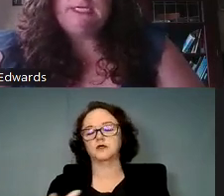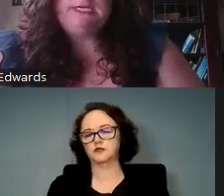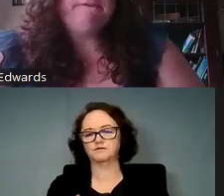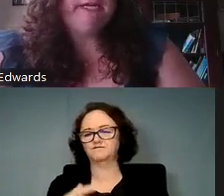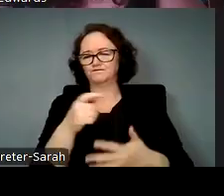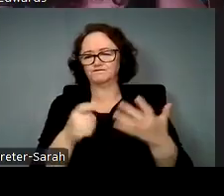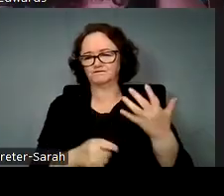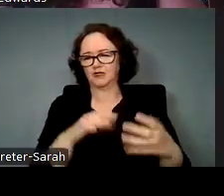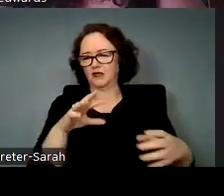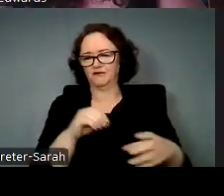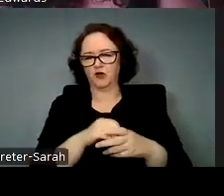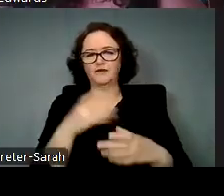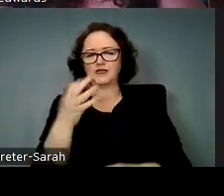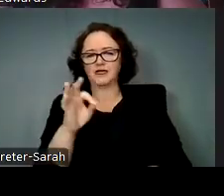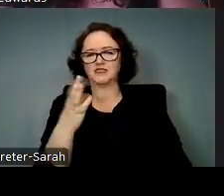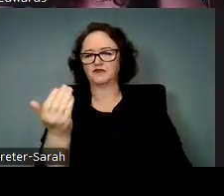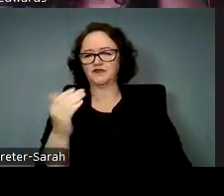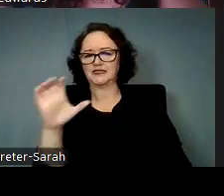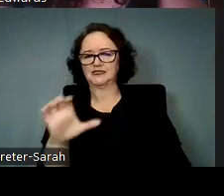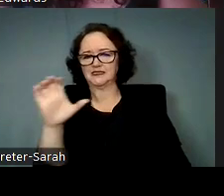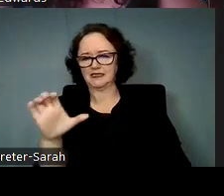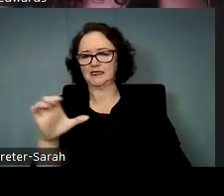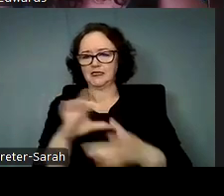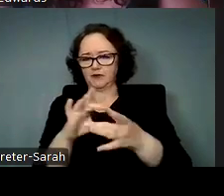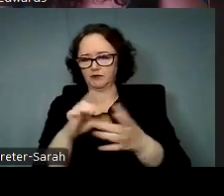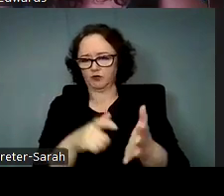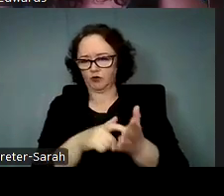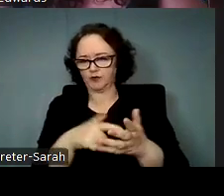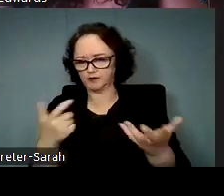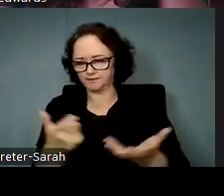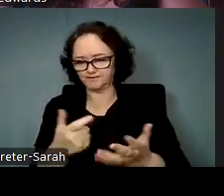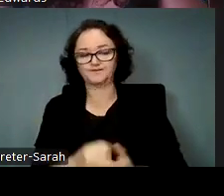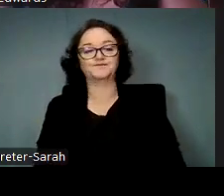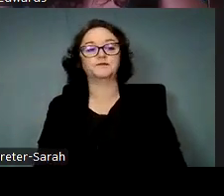1915(c) comment requirements. So, the state has to allow a